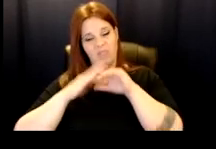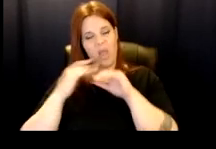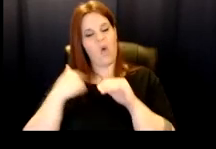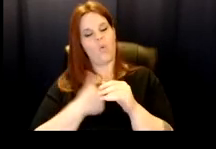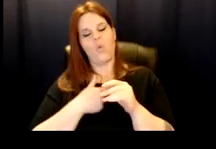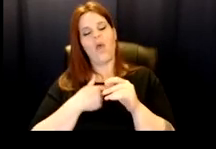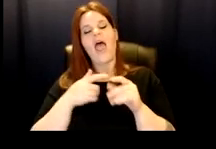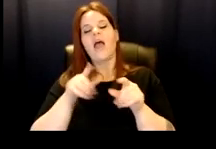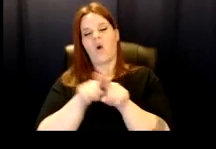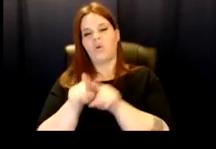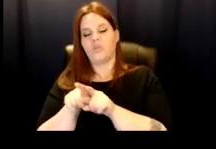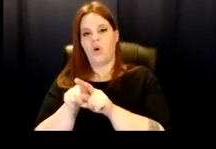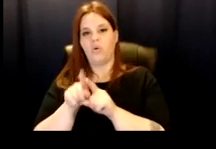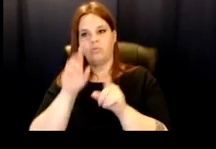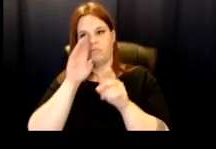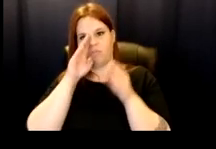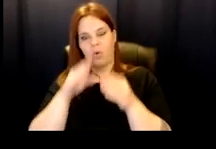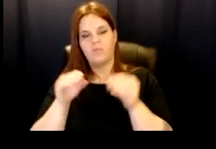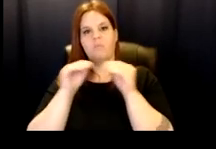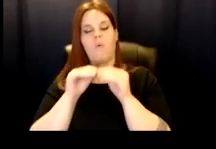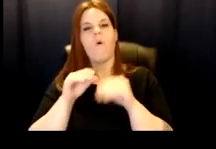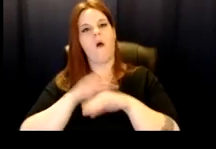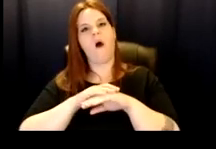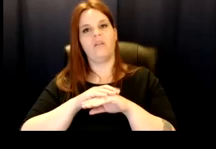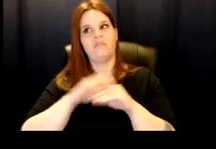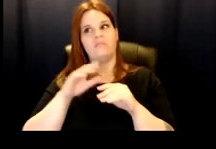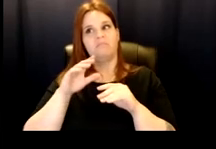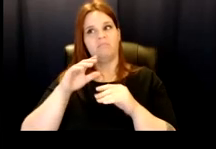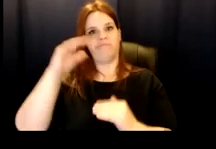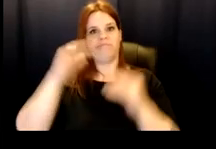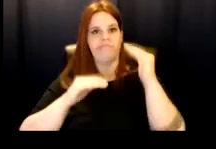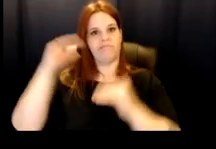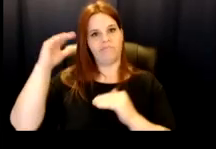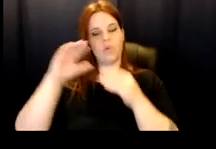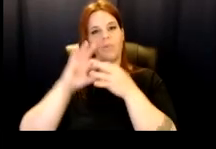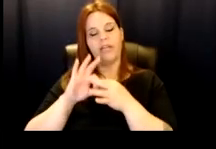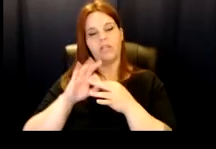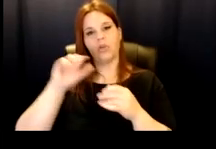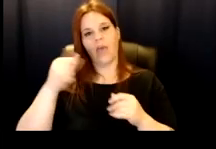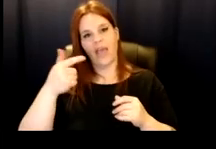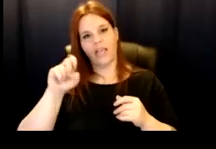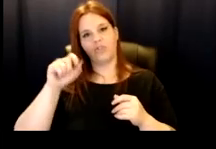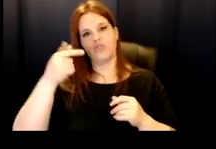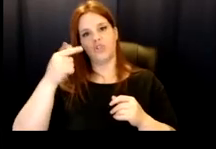employment that we see along both racial, gender and age related lines. Next slide.